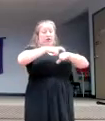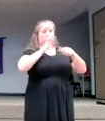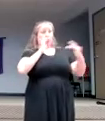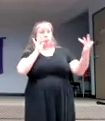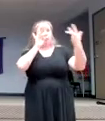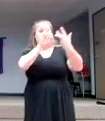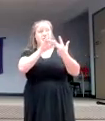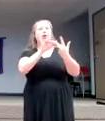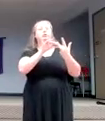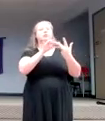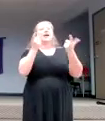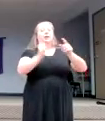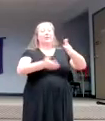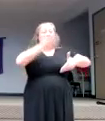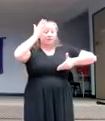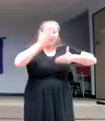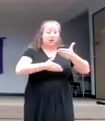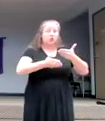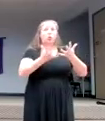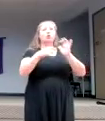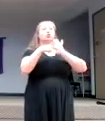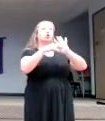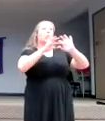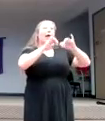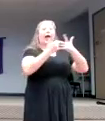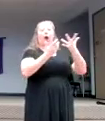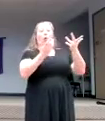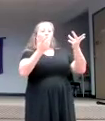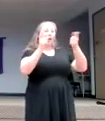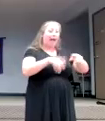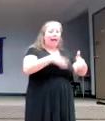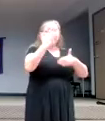we are wrapping up and wanna show you how things turned out. If we wanna show you how to run